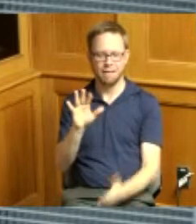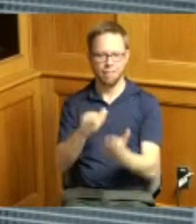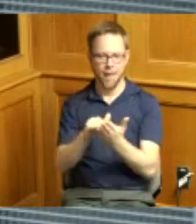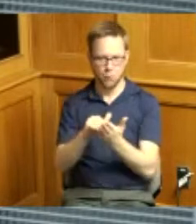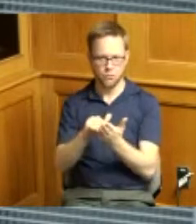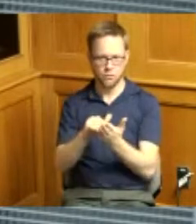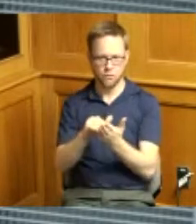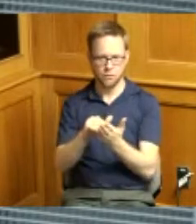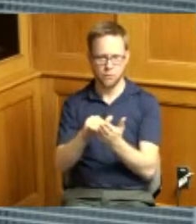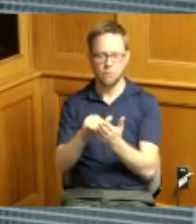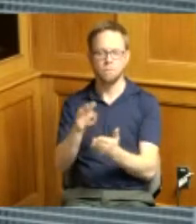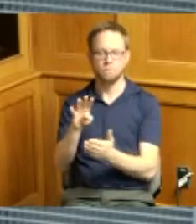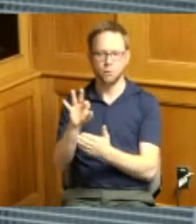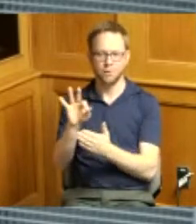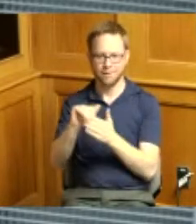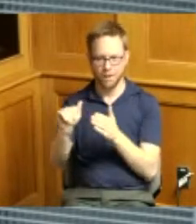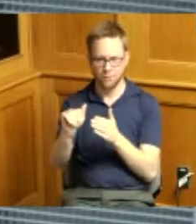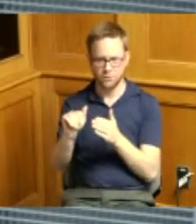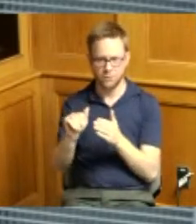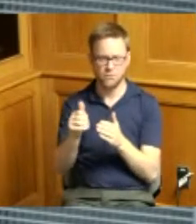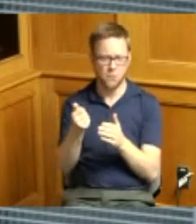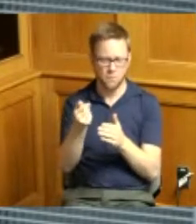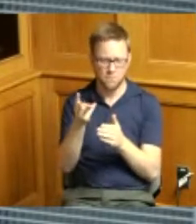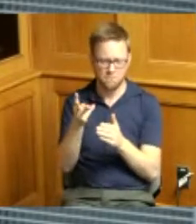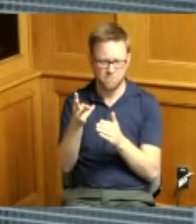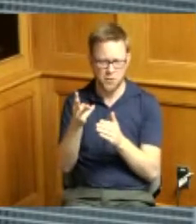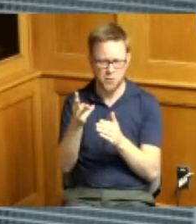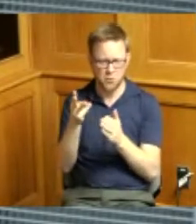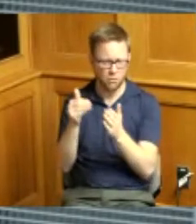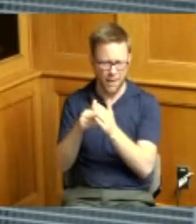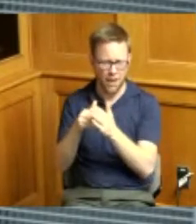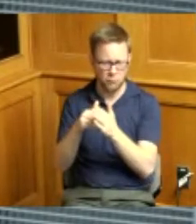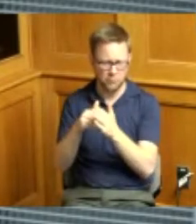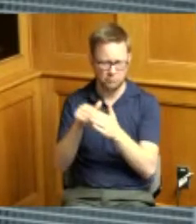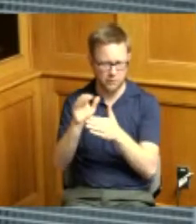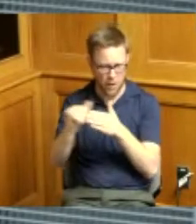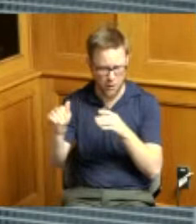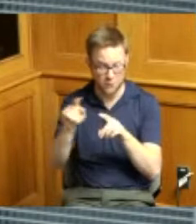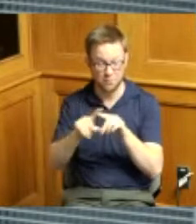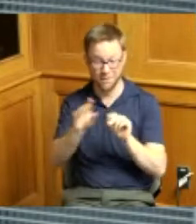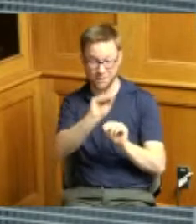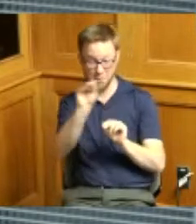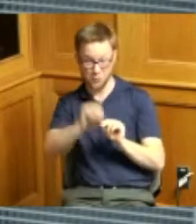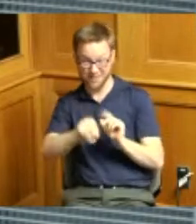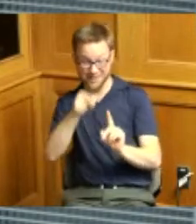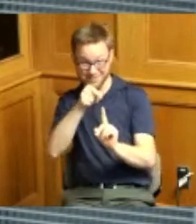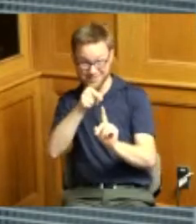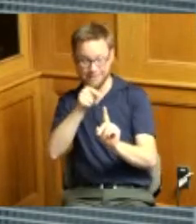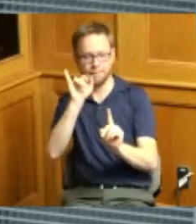49 so we're only talking a few thousand dollars but it's percentage that gets us yeah